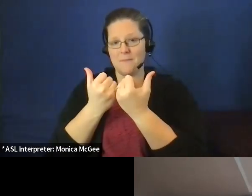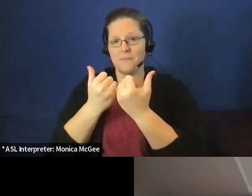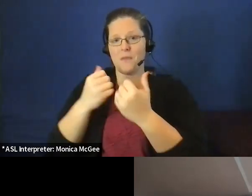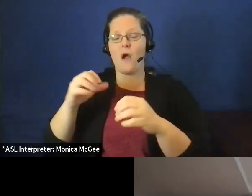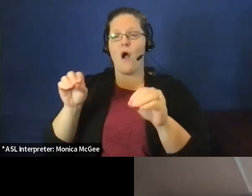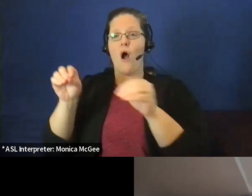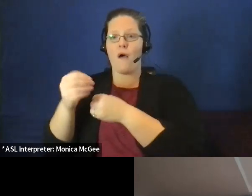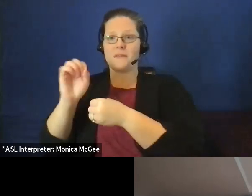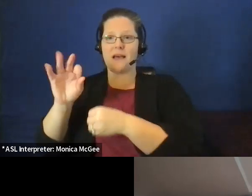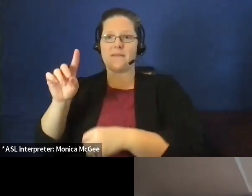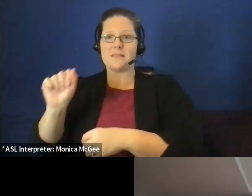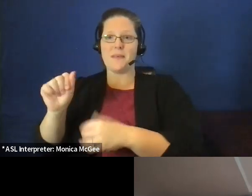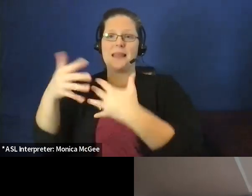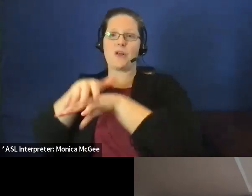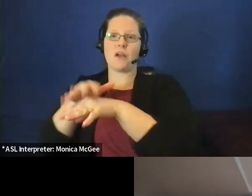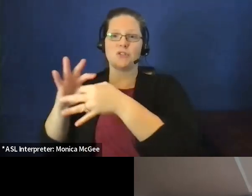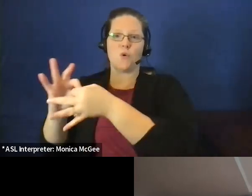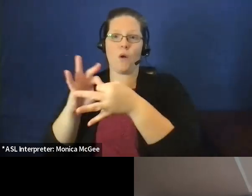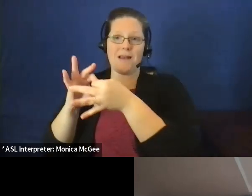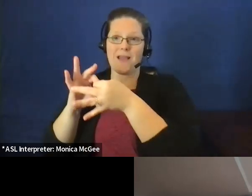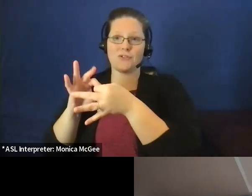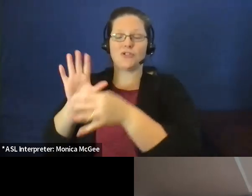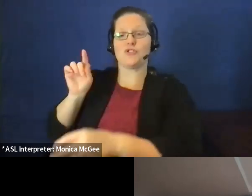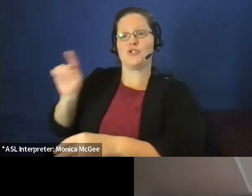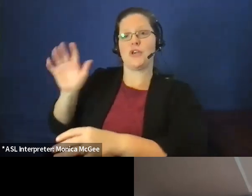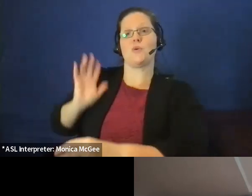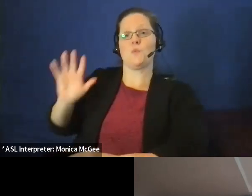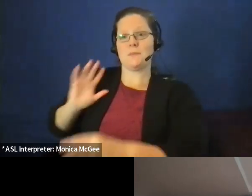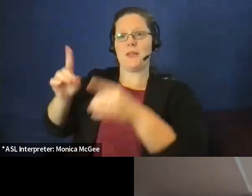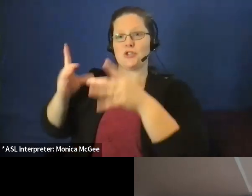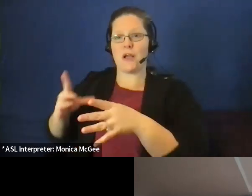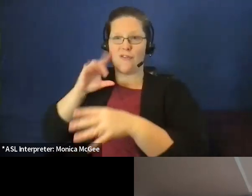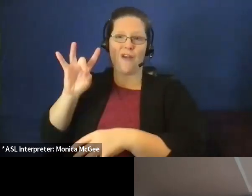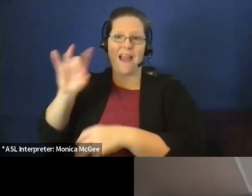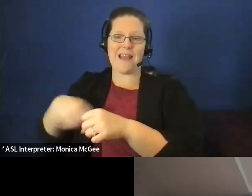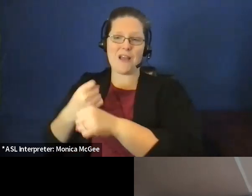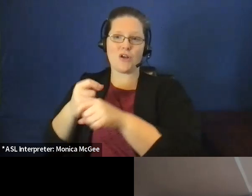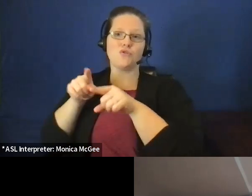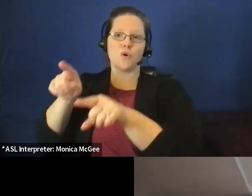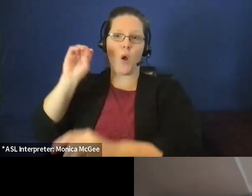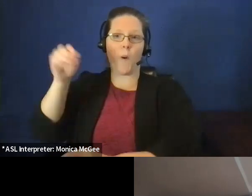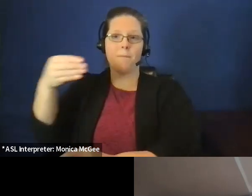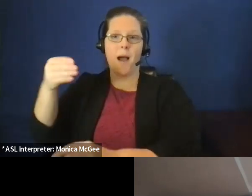in 2017, the leadership of Marcy Roth, who used to be the FEMA, federal